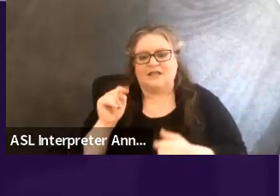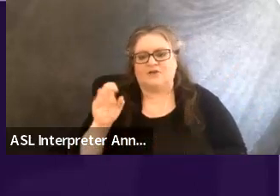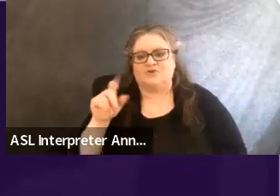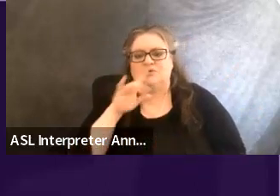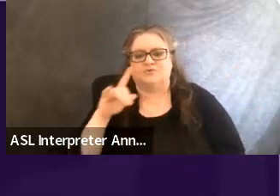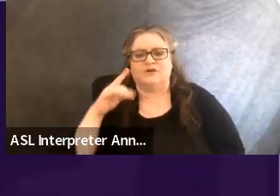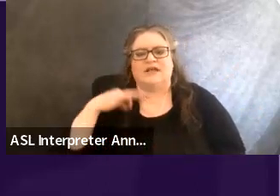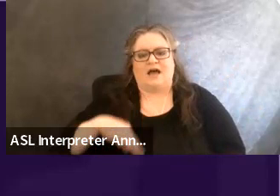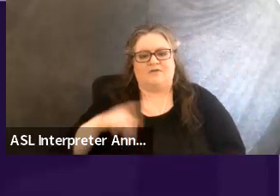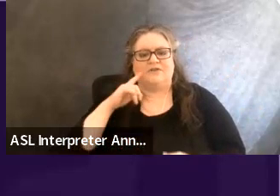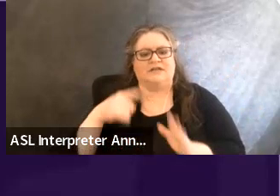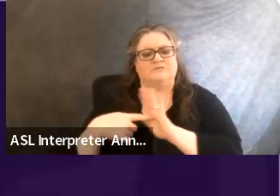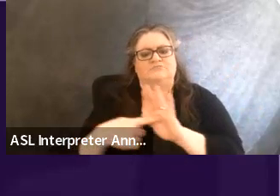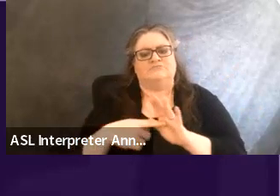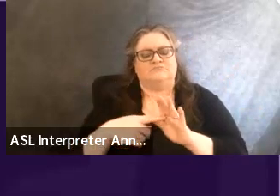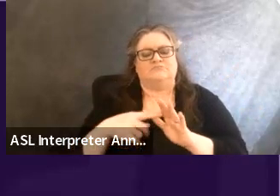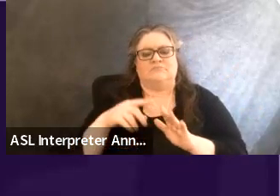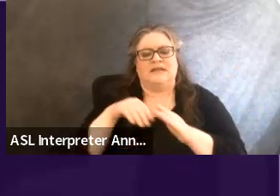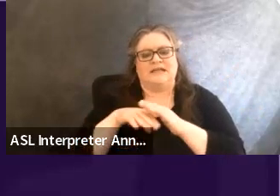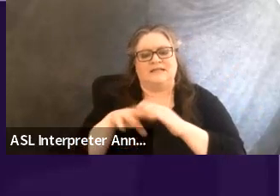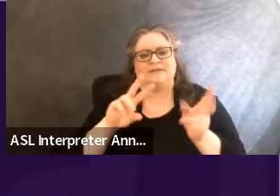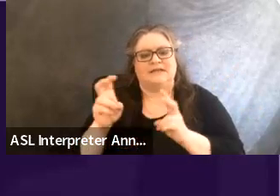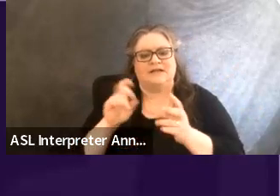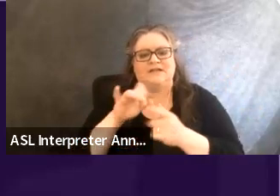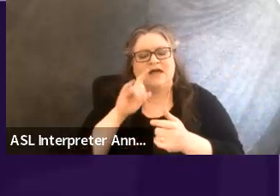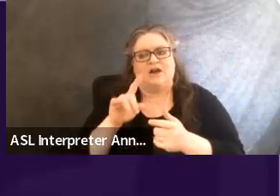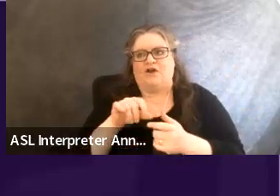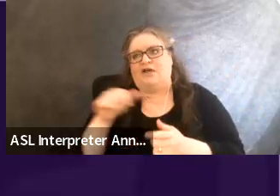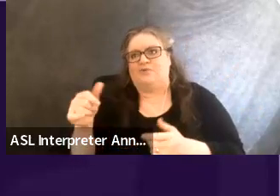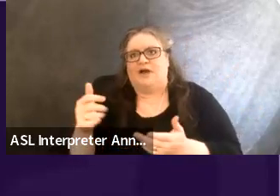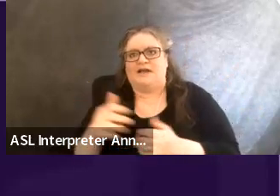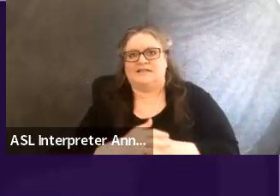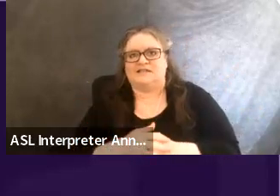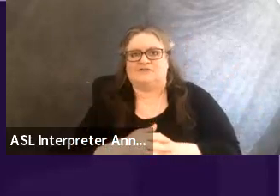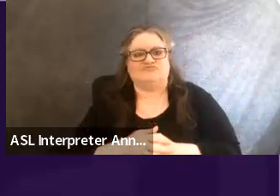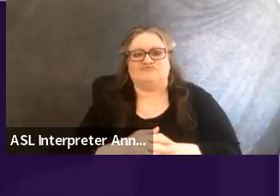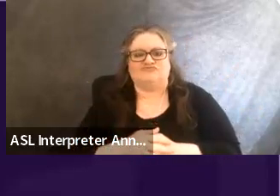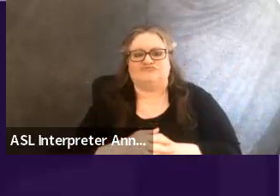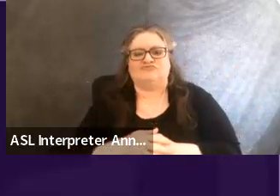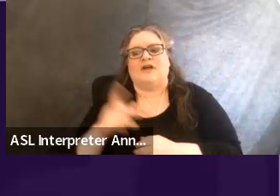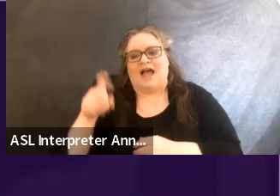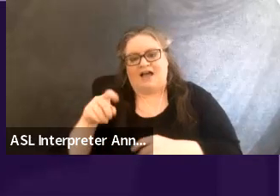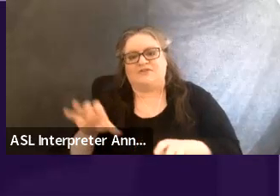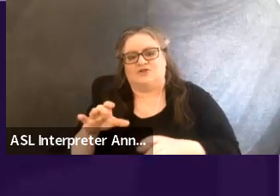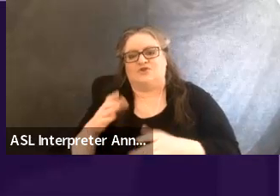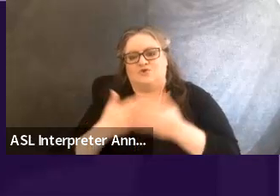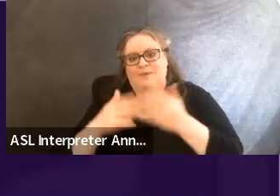in pointing out some accessibility issues that are otherwise very tedious to do manually. However, these tools